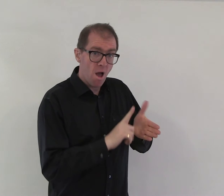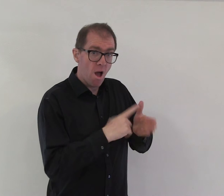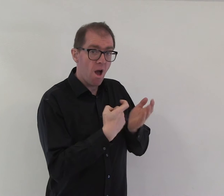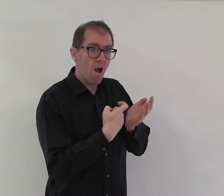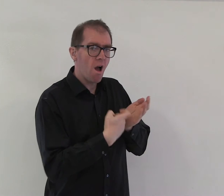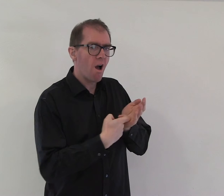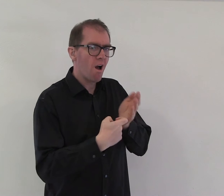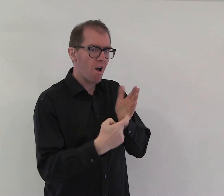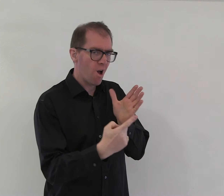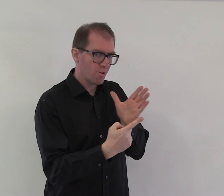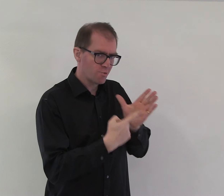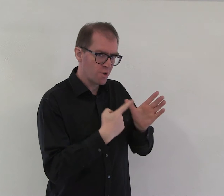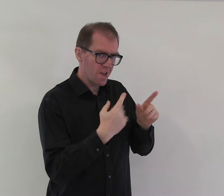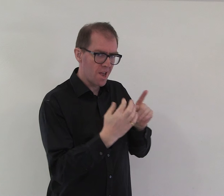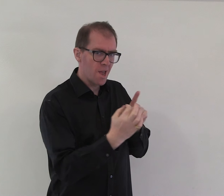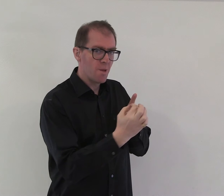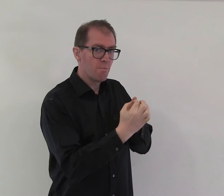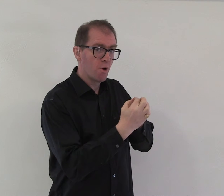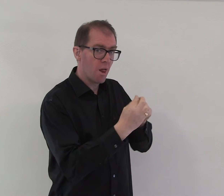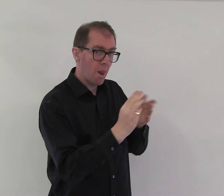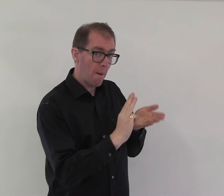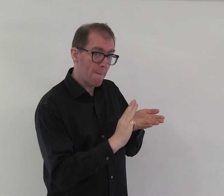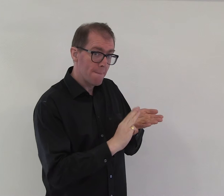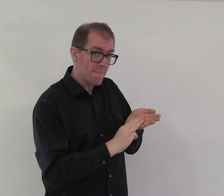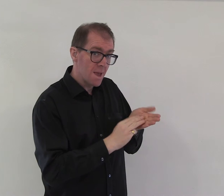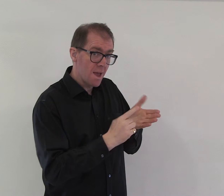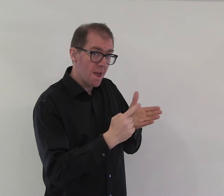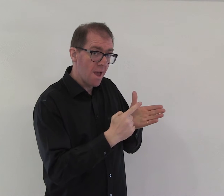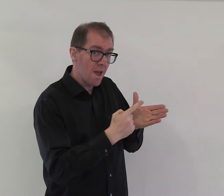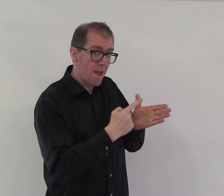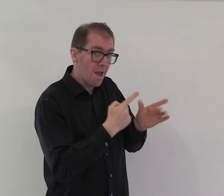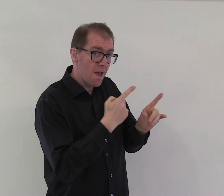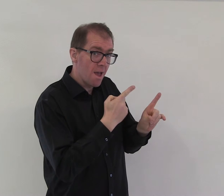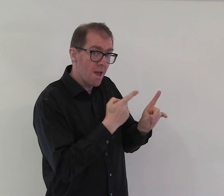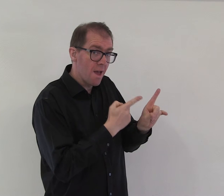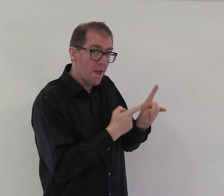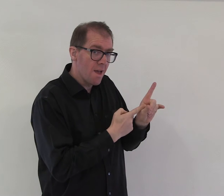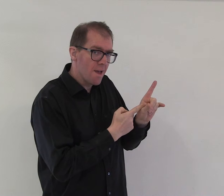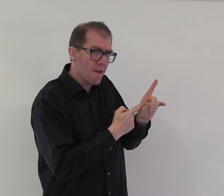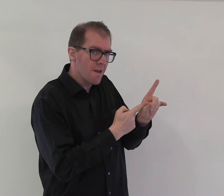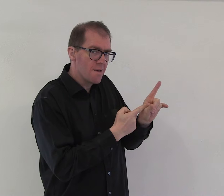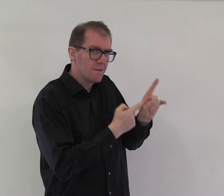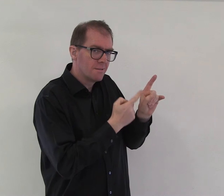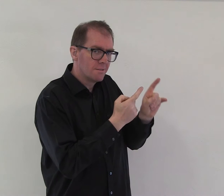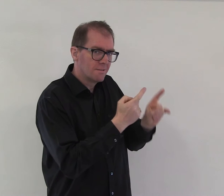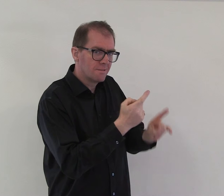March April May